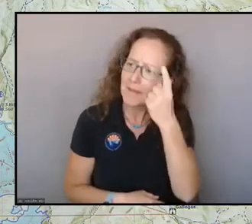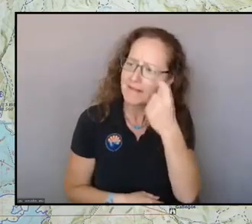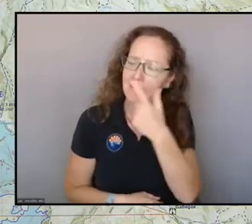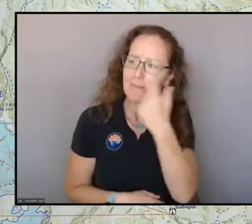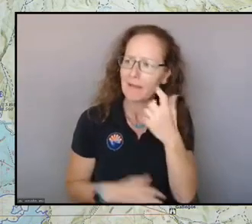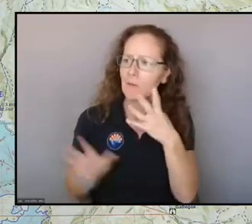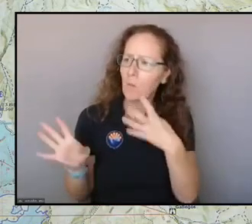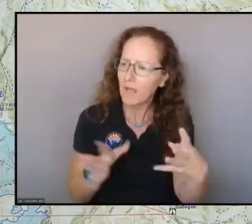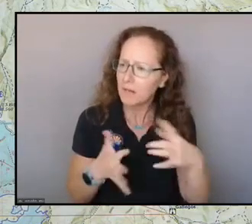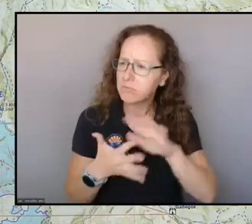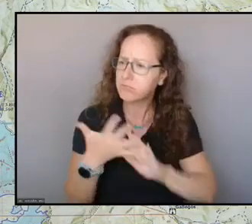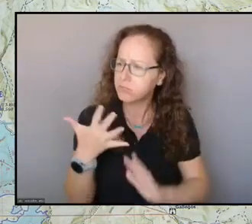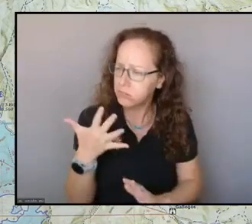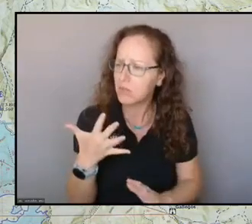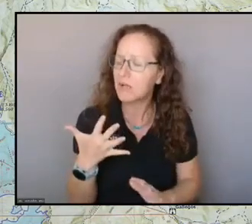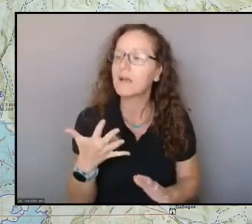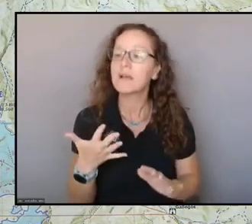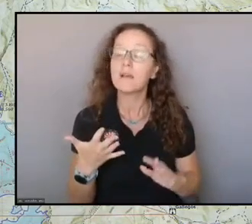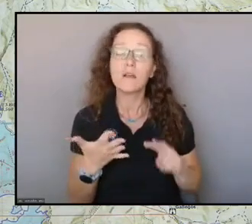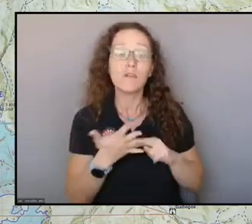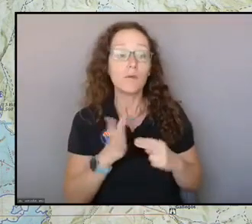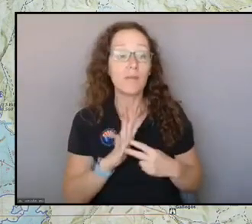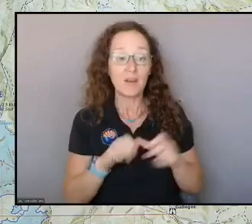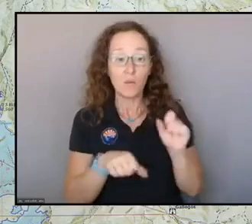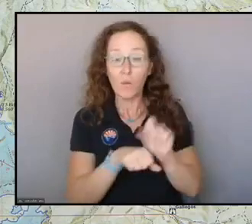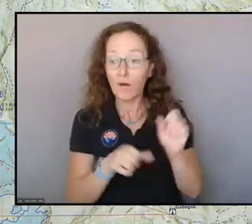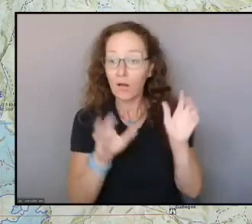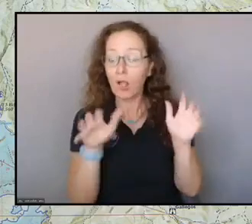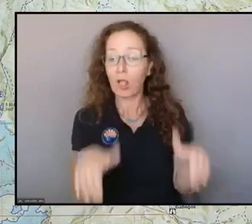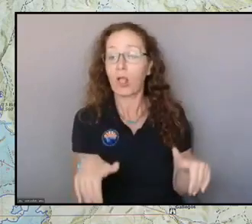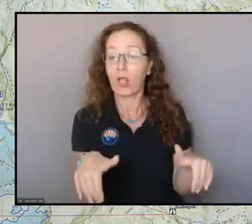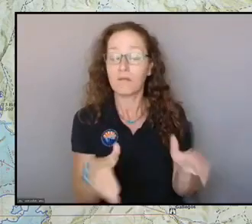TOLD YOU ABOUT. THAT DOESN'T MEAN THE WORK WON'T BE GOING ON.